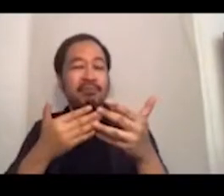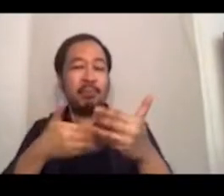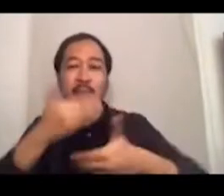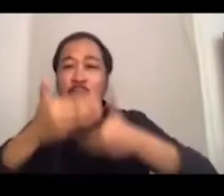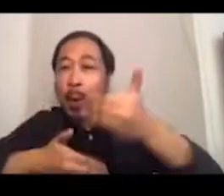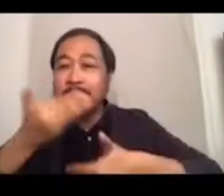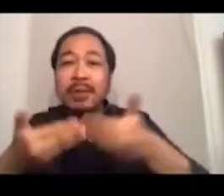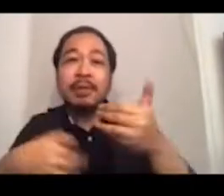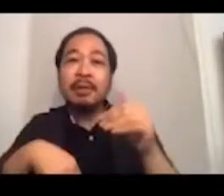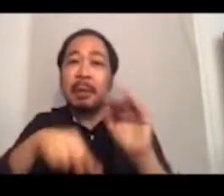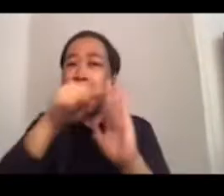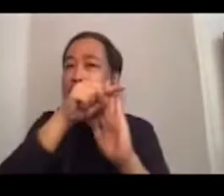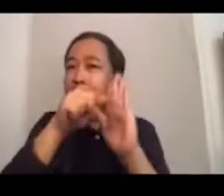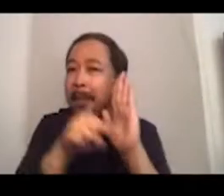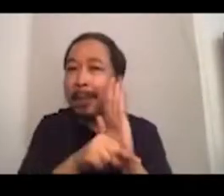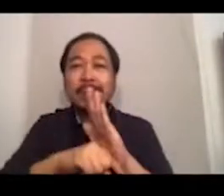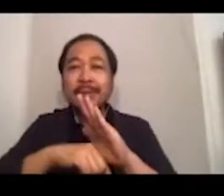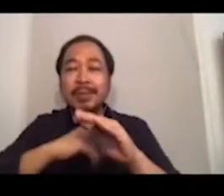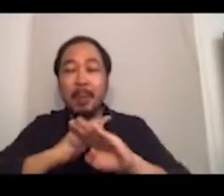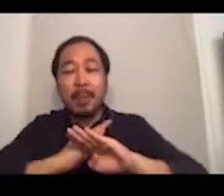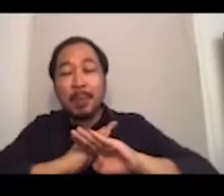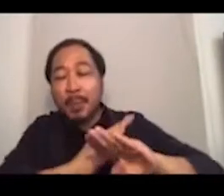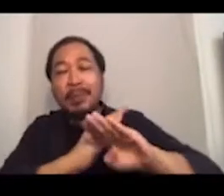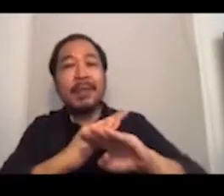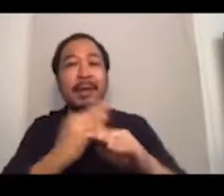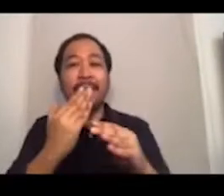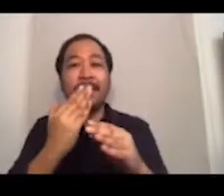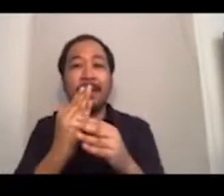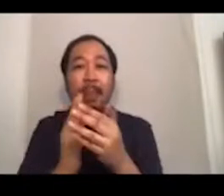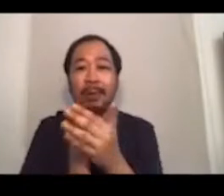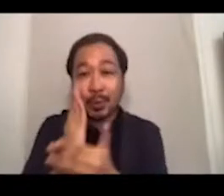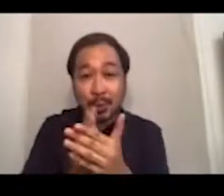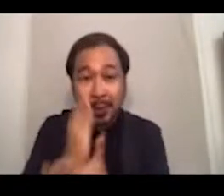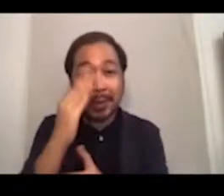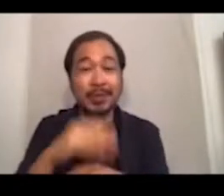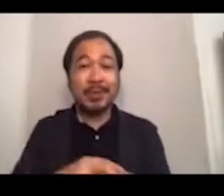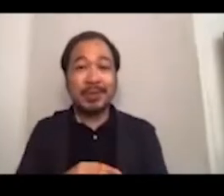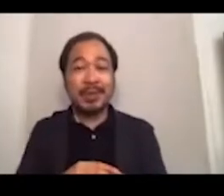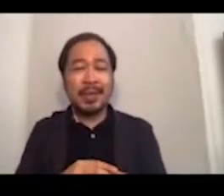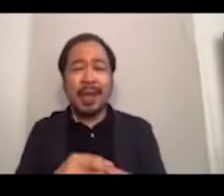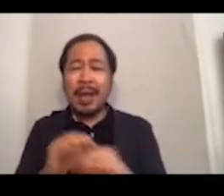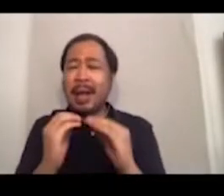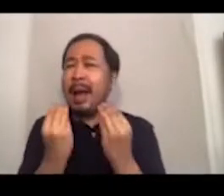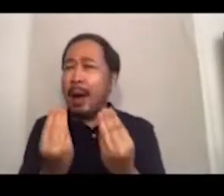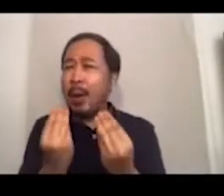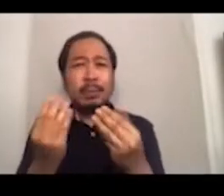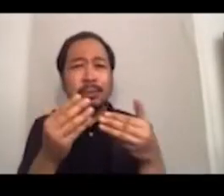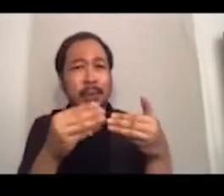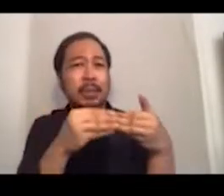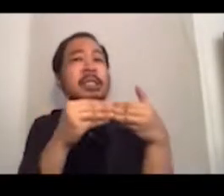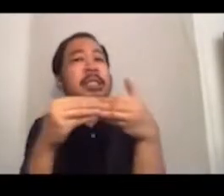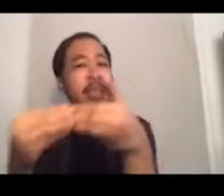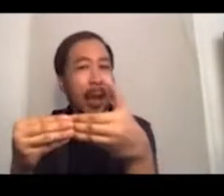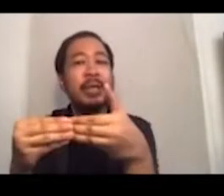And we've collected some of those learnings. The second challenge was data.